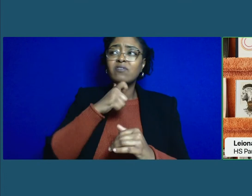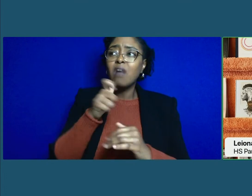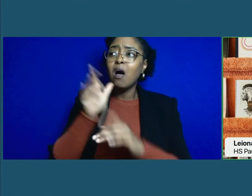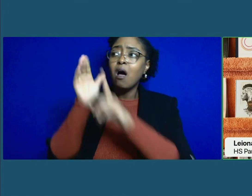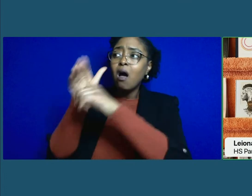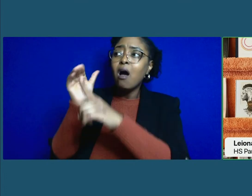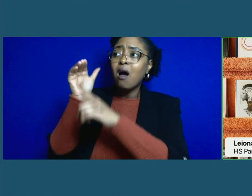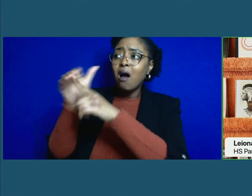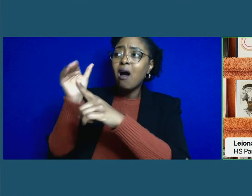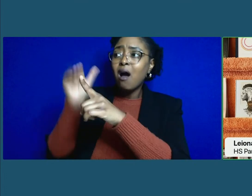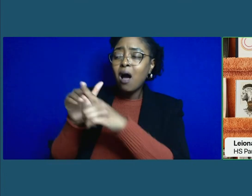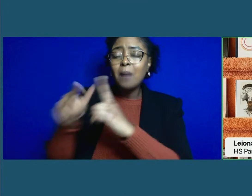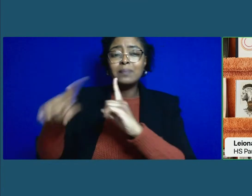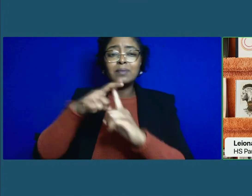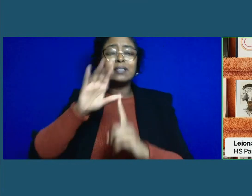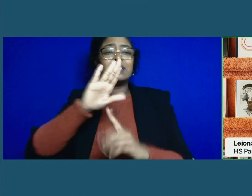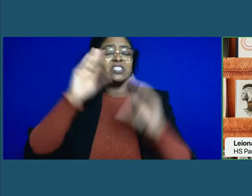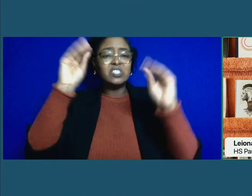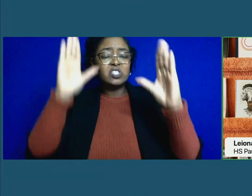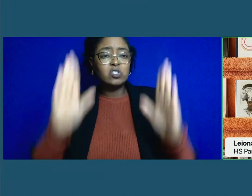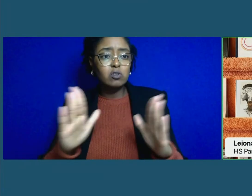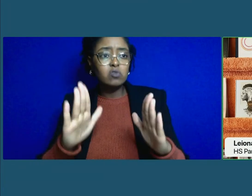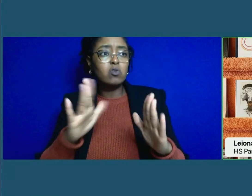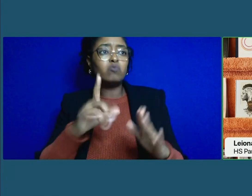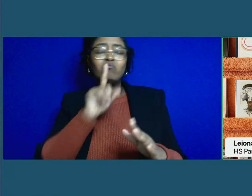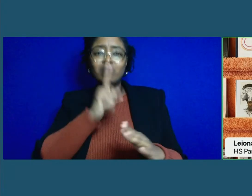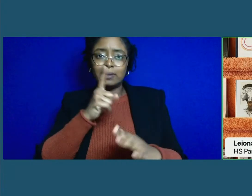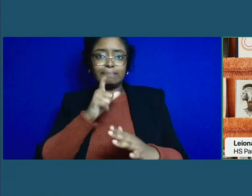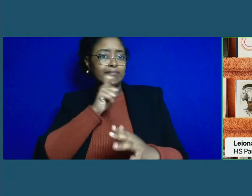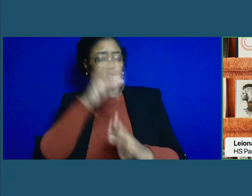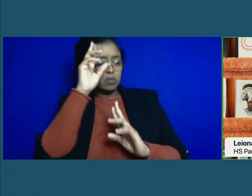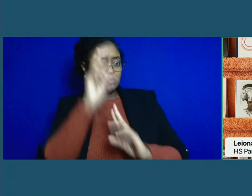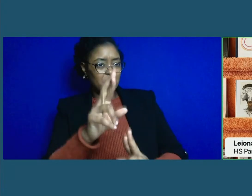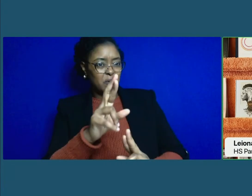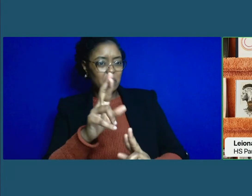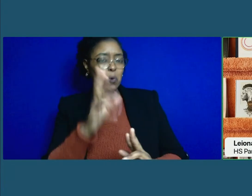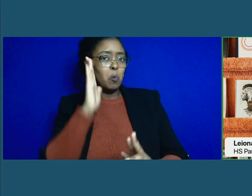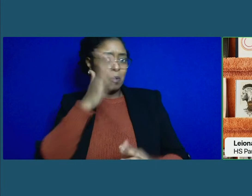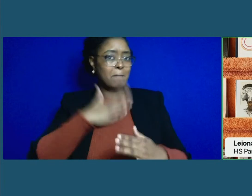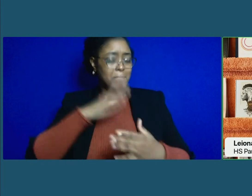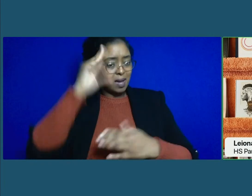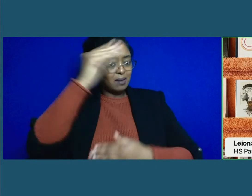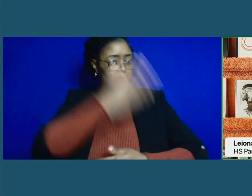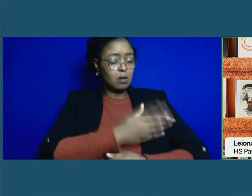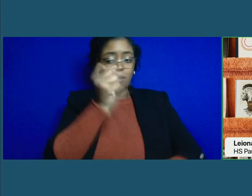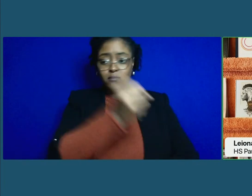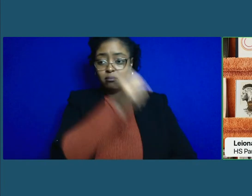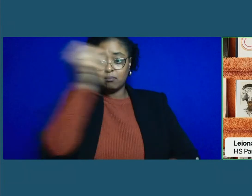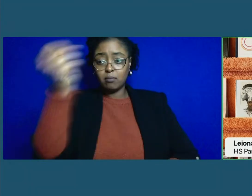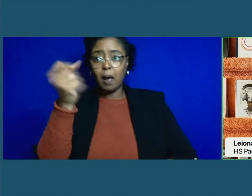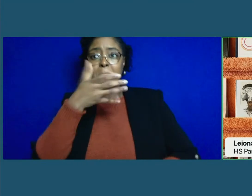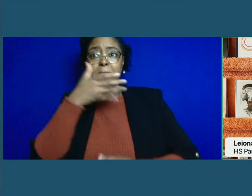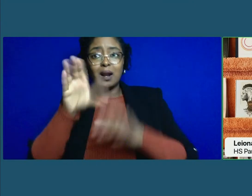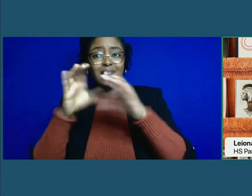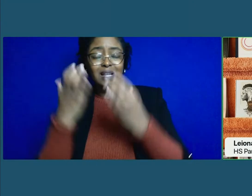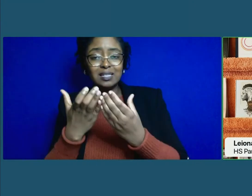been so vocal and his teacher so blatantly unprofessional and disrespectful if the move would